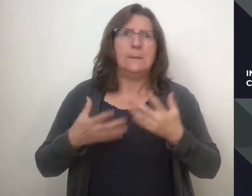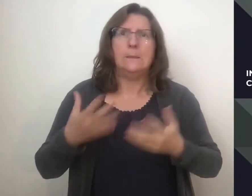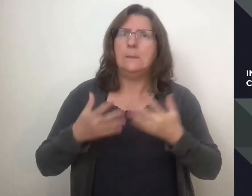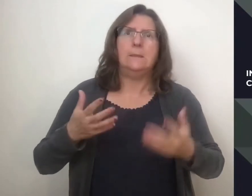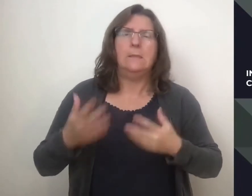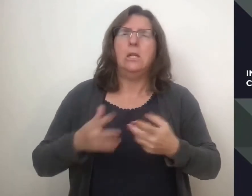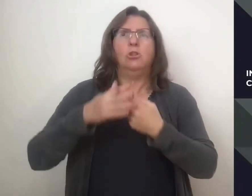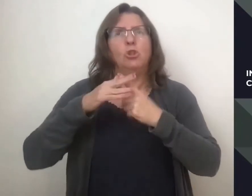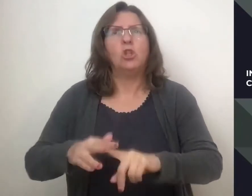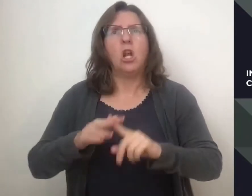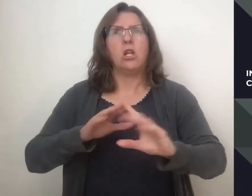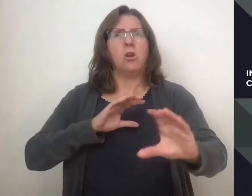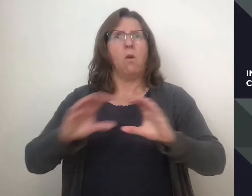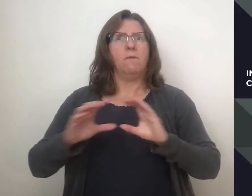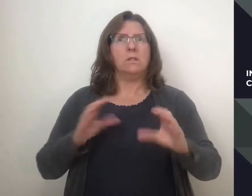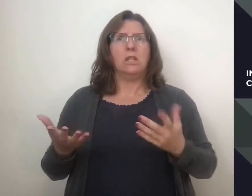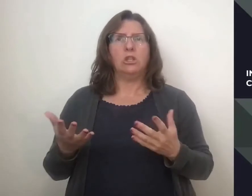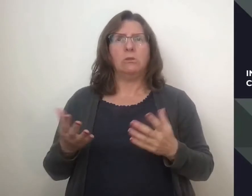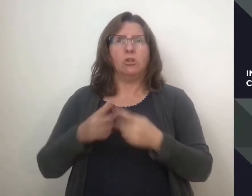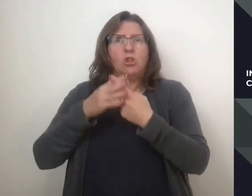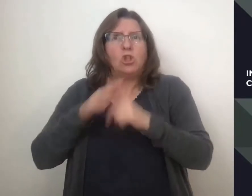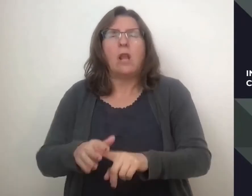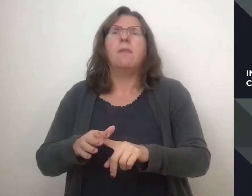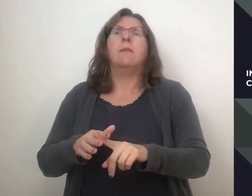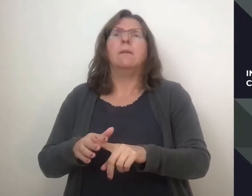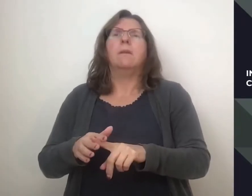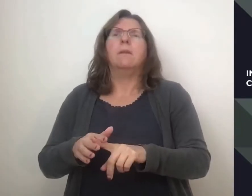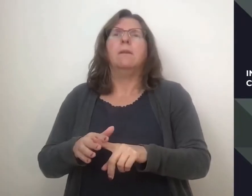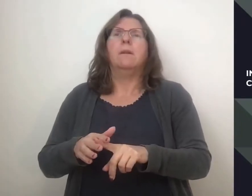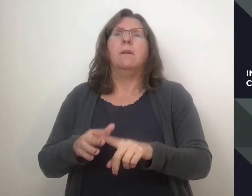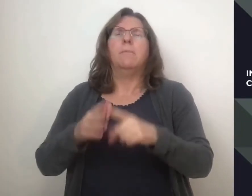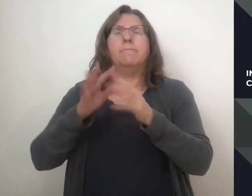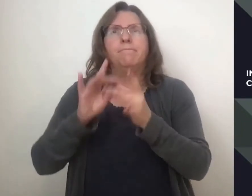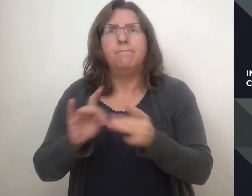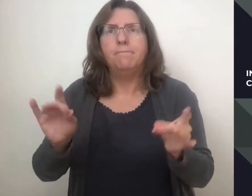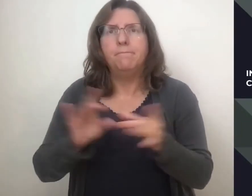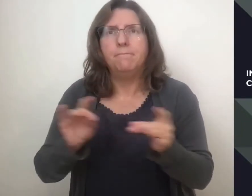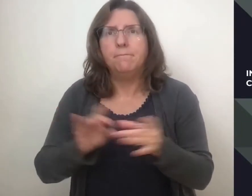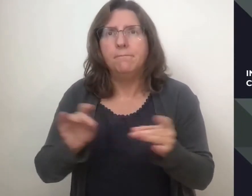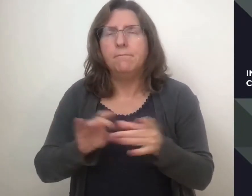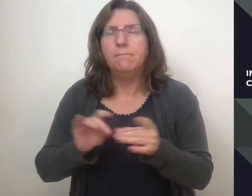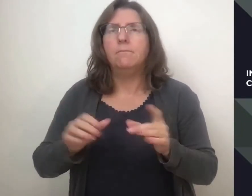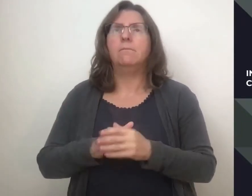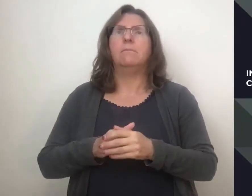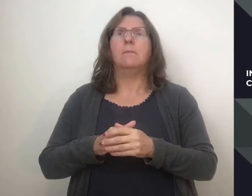A child who is language deprived struggles to start conversations.